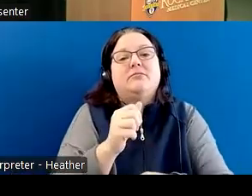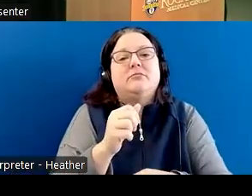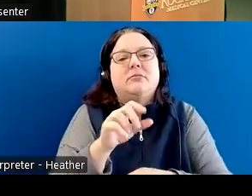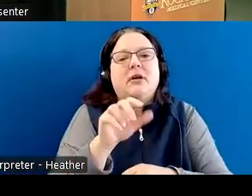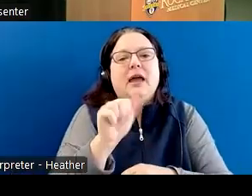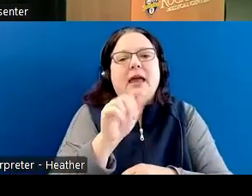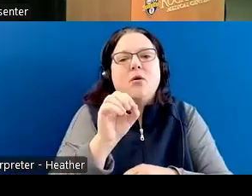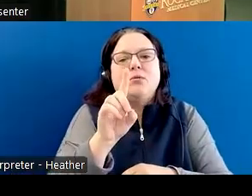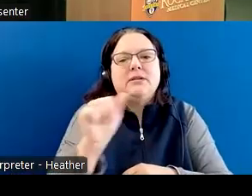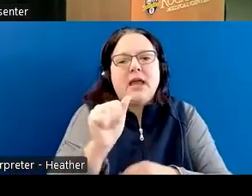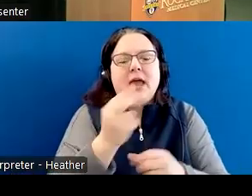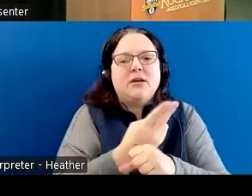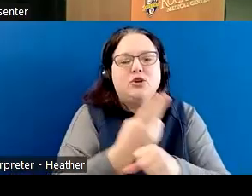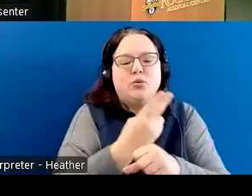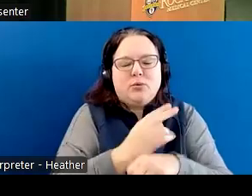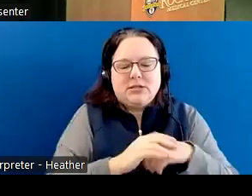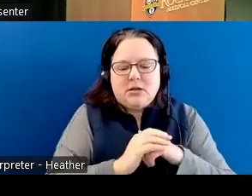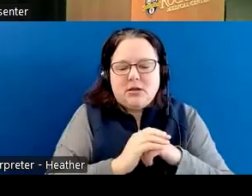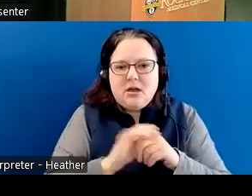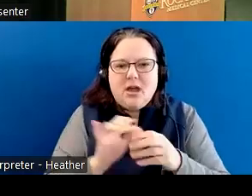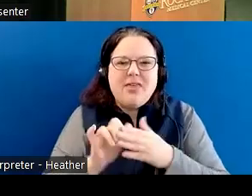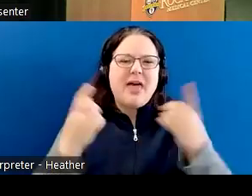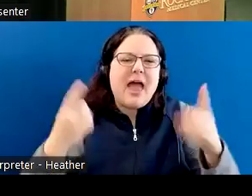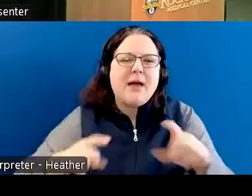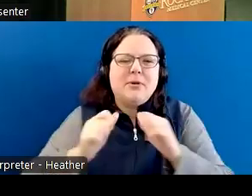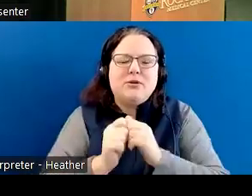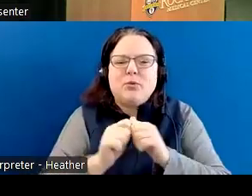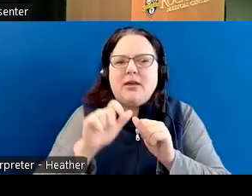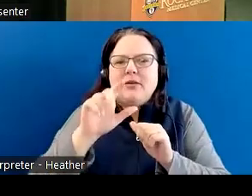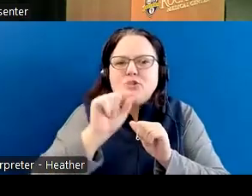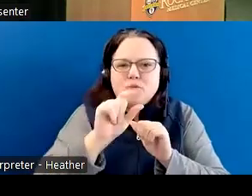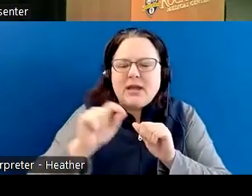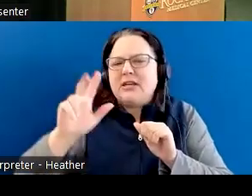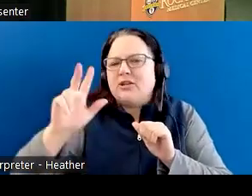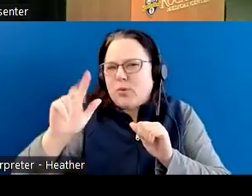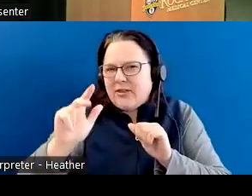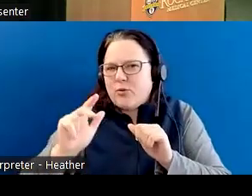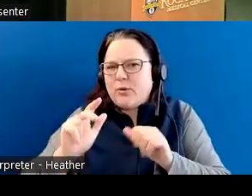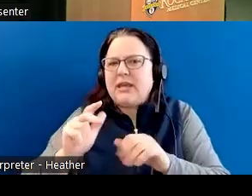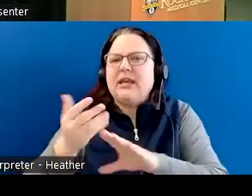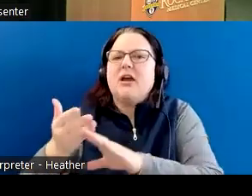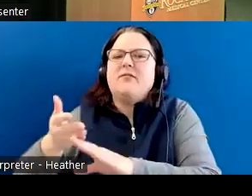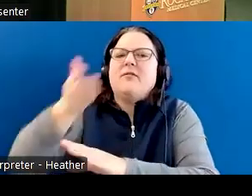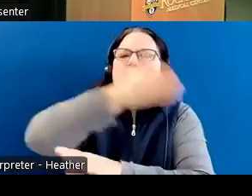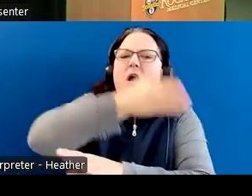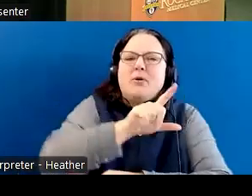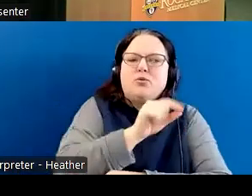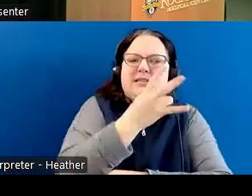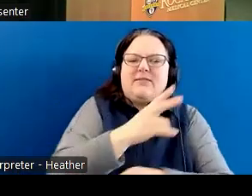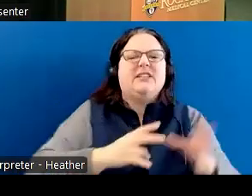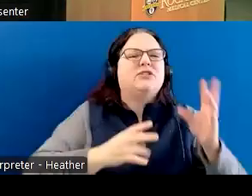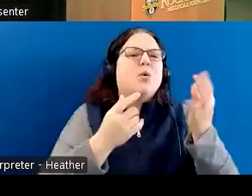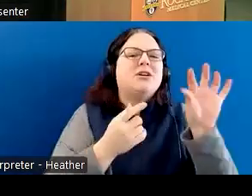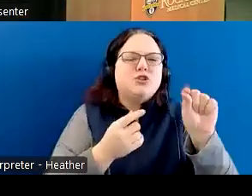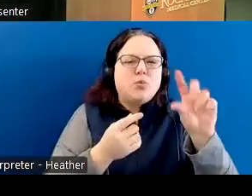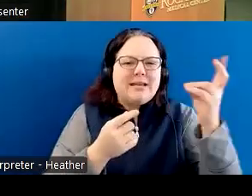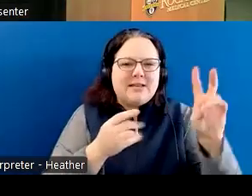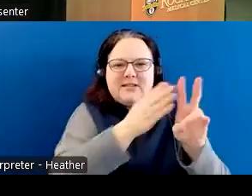uh came out um in 2023 utilizing data that went as far back as 2017. We also see that